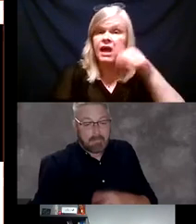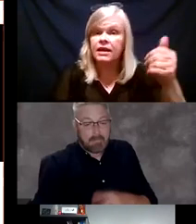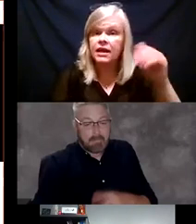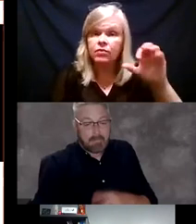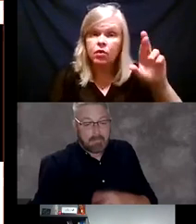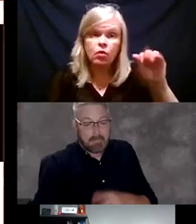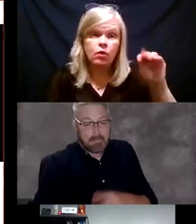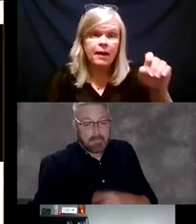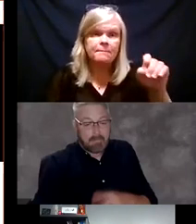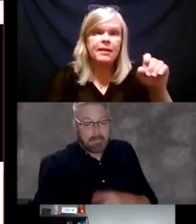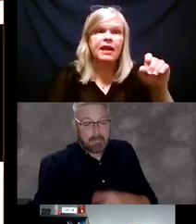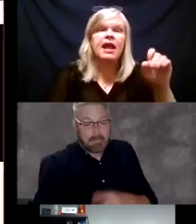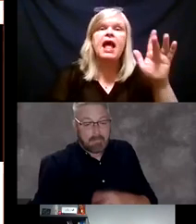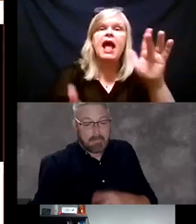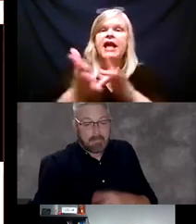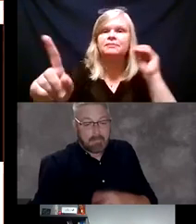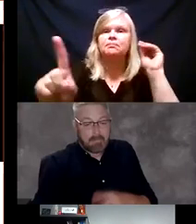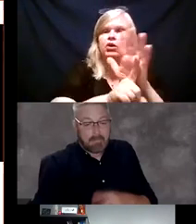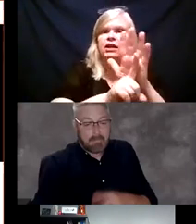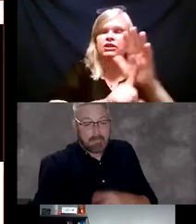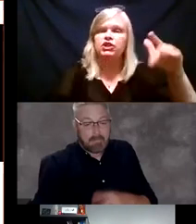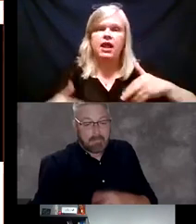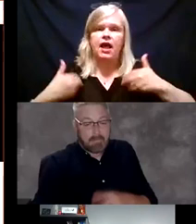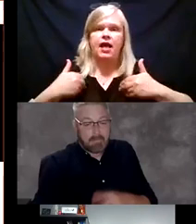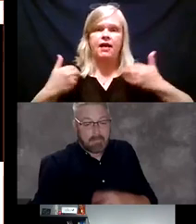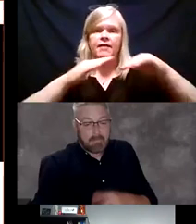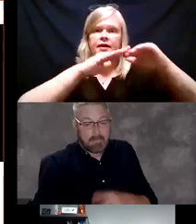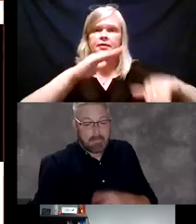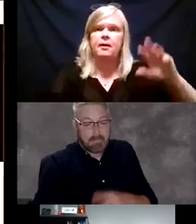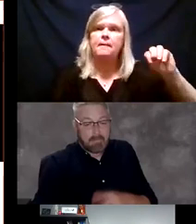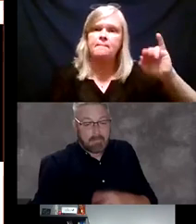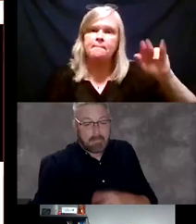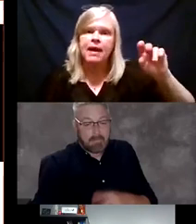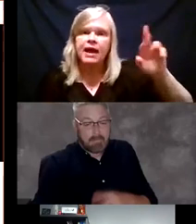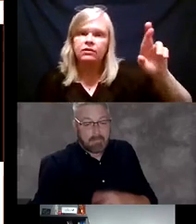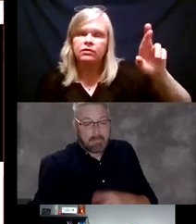EXPLOITATION OF A MINOR. THIS IS ESSENTIALLY THE